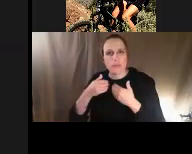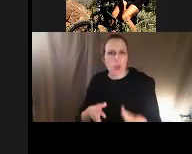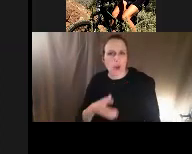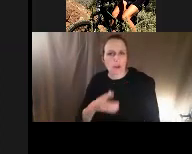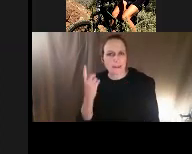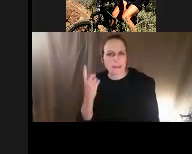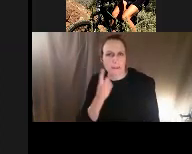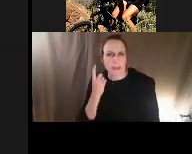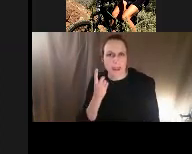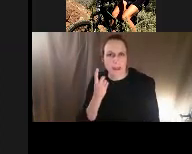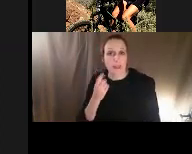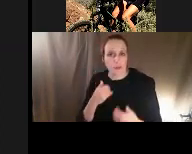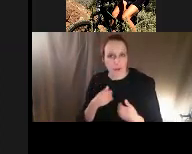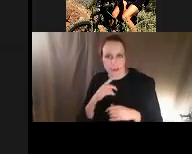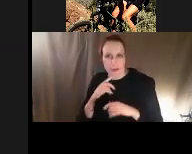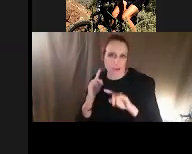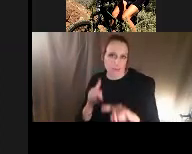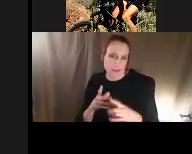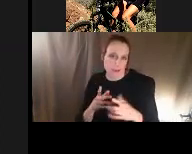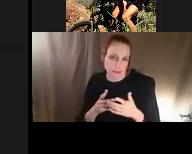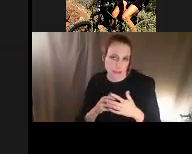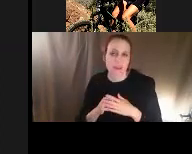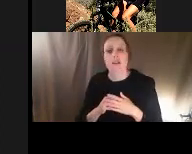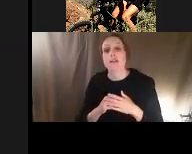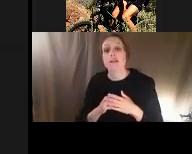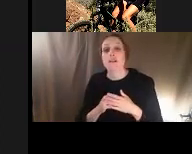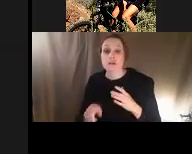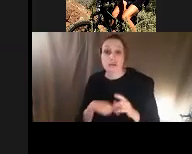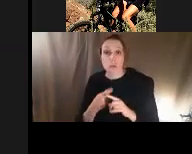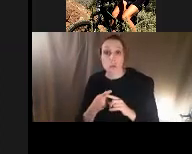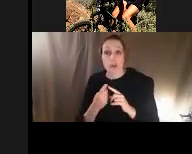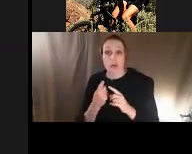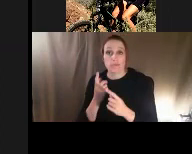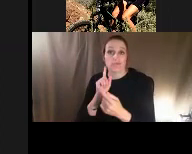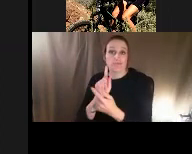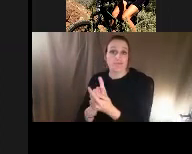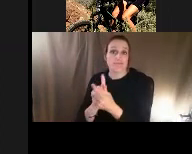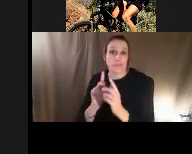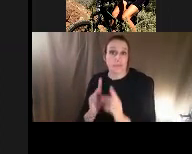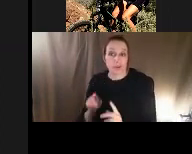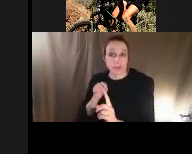folks, they may not have done any grief work may,